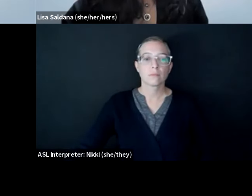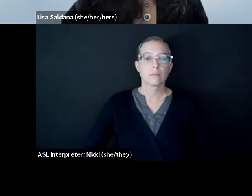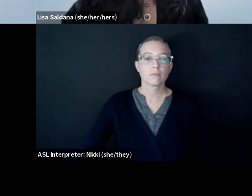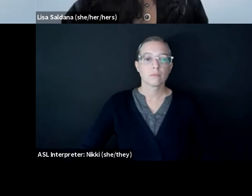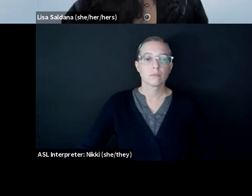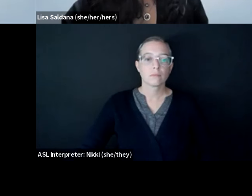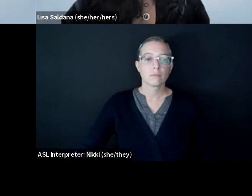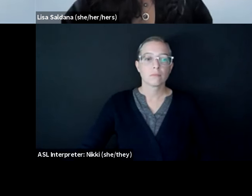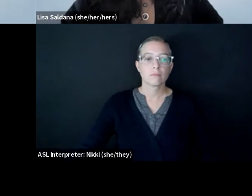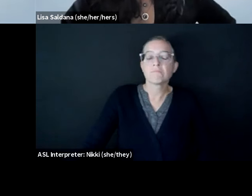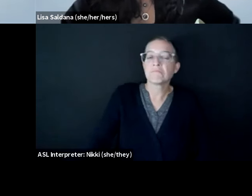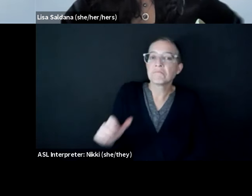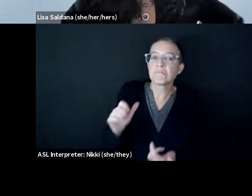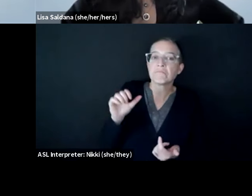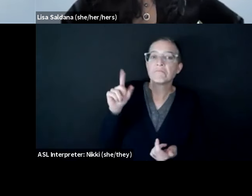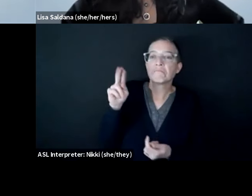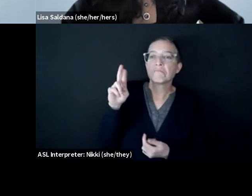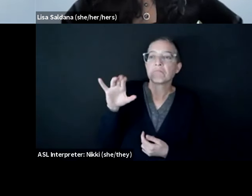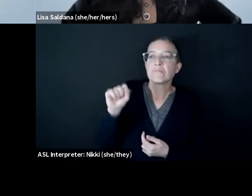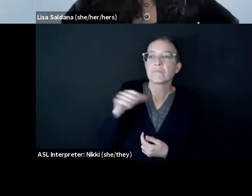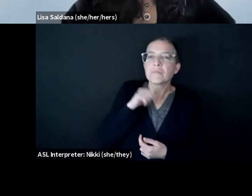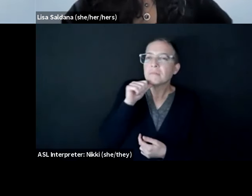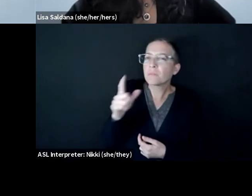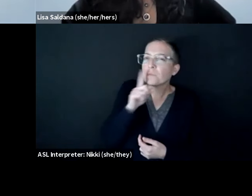Kris Krasnowski: I don't know that we think about it, I think I think we come to it.